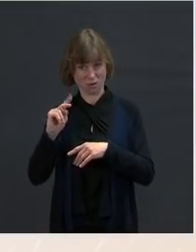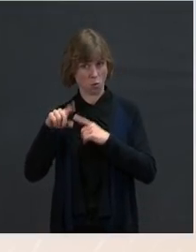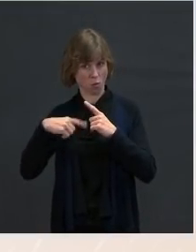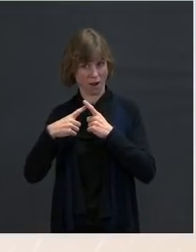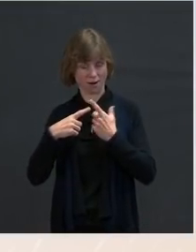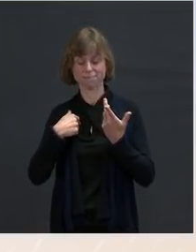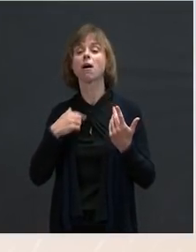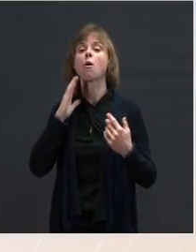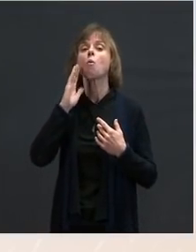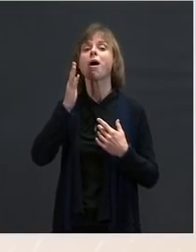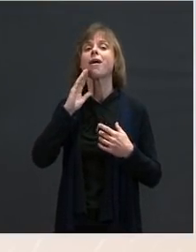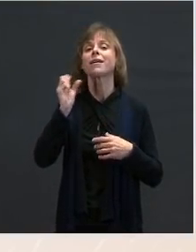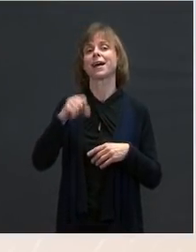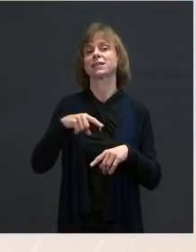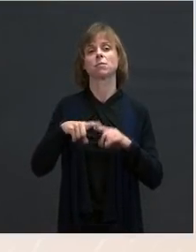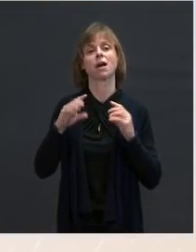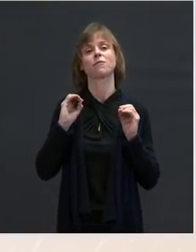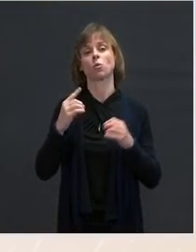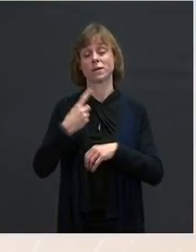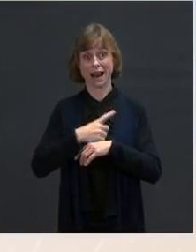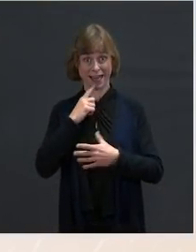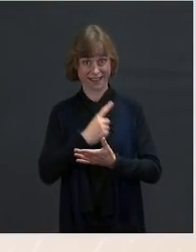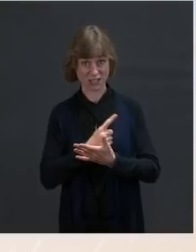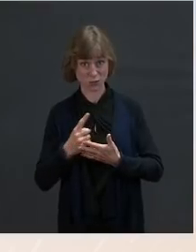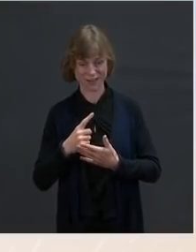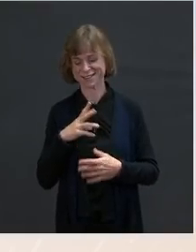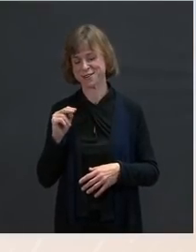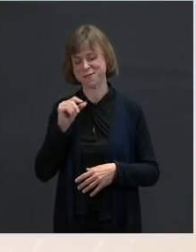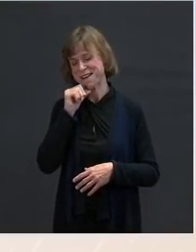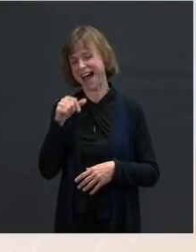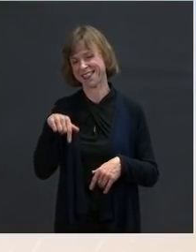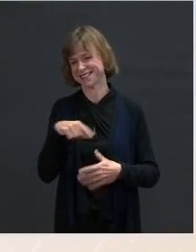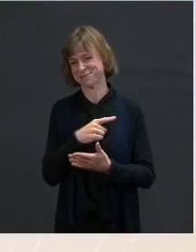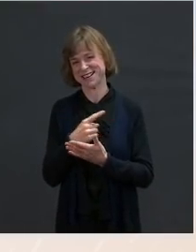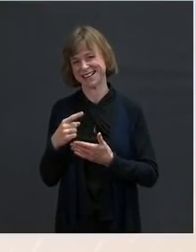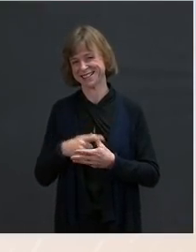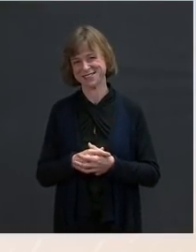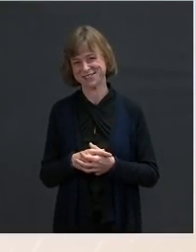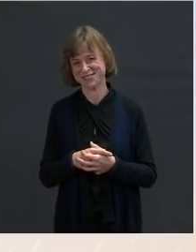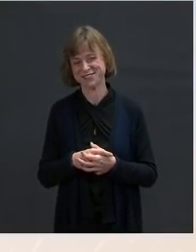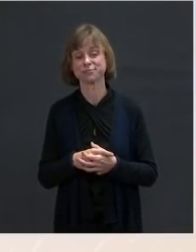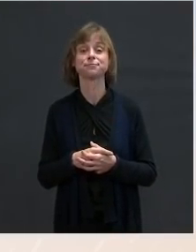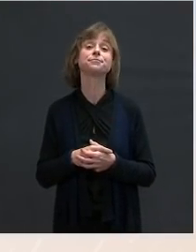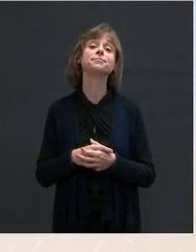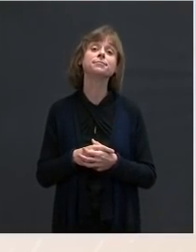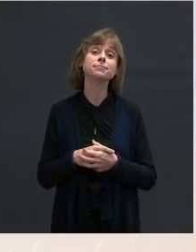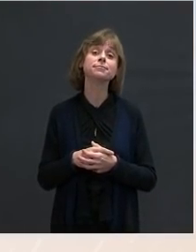The Press: This week? Ms. Psaki: Not this week. No. Go ahead. The Press: Will he get to pick the inquisitors himself? Ms. Psaki: What did you say?